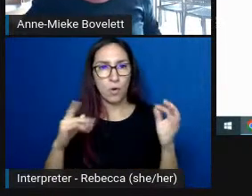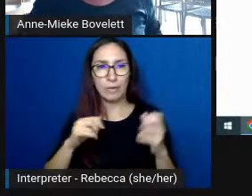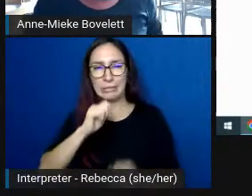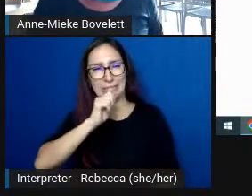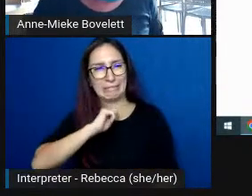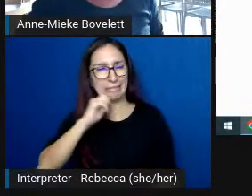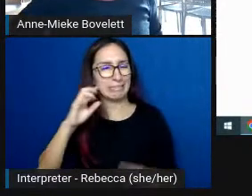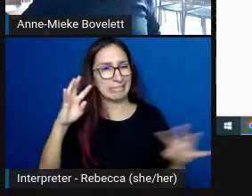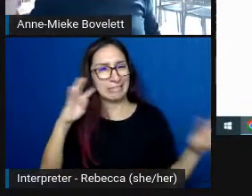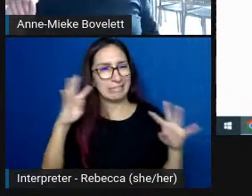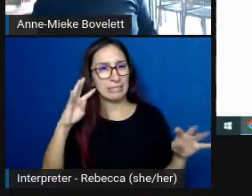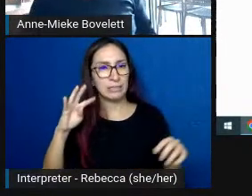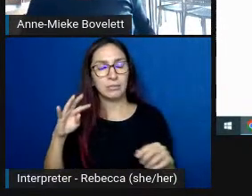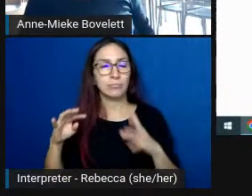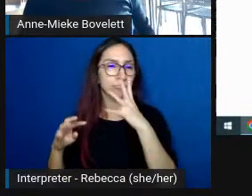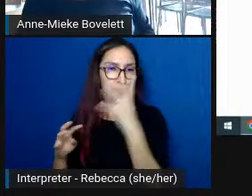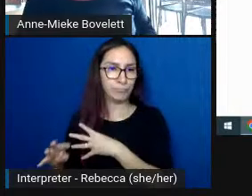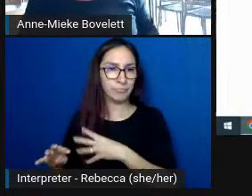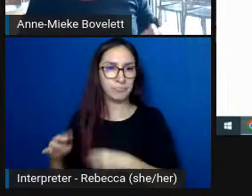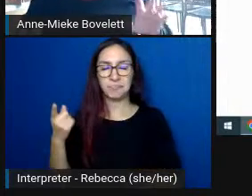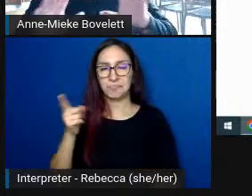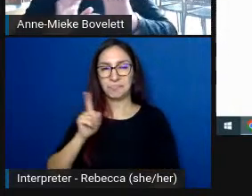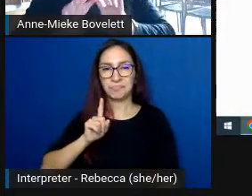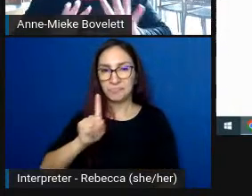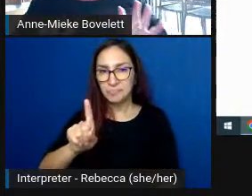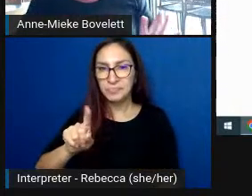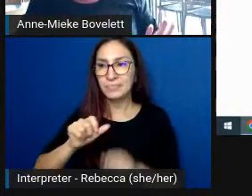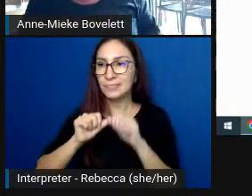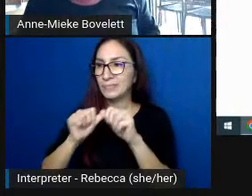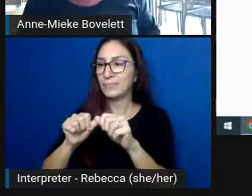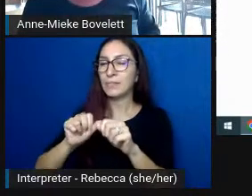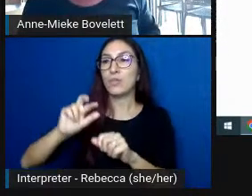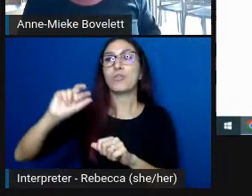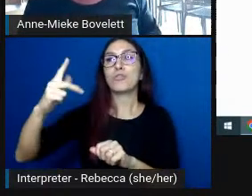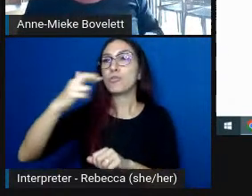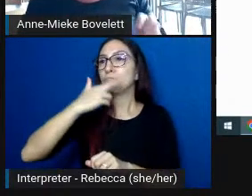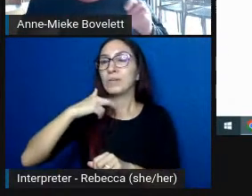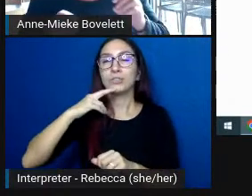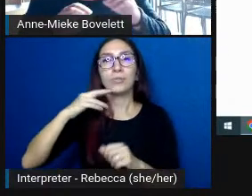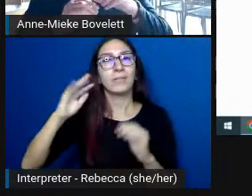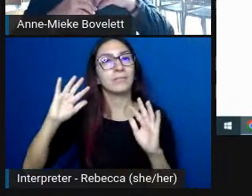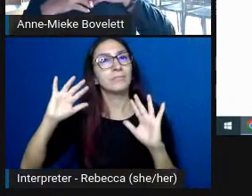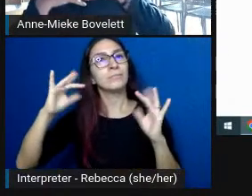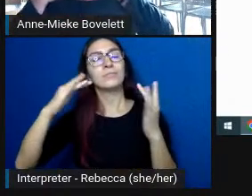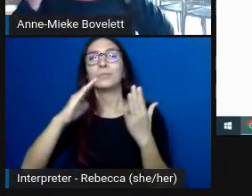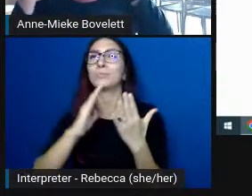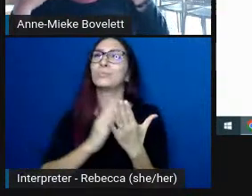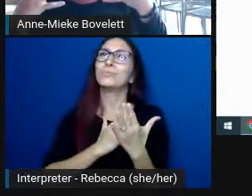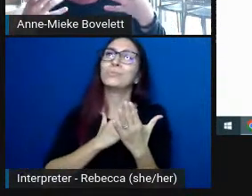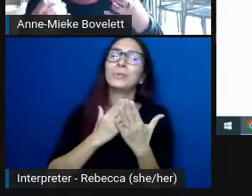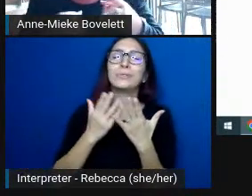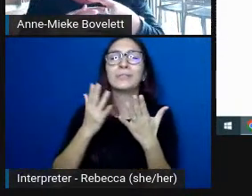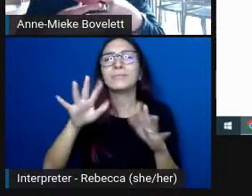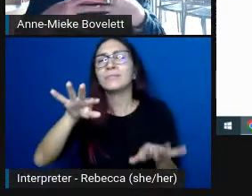same kind of menu, if it has a lot of noise, you do not want to be sitting there. Nobody does. Then you come to the third